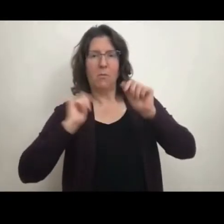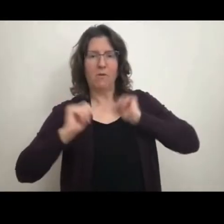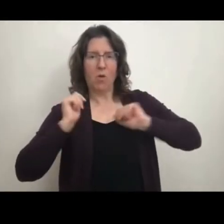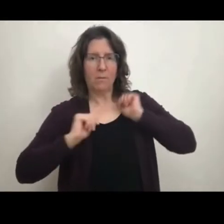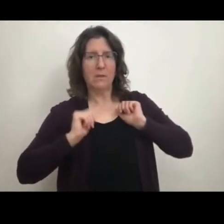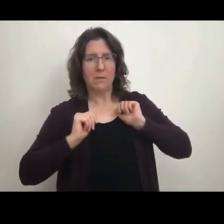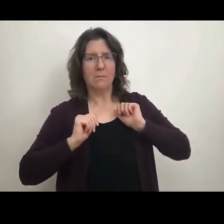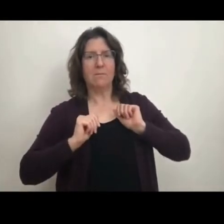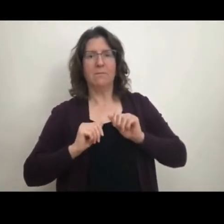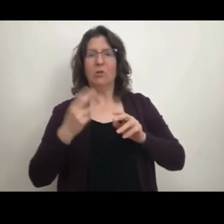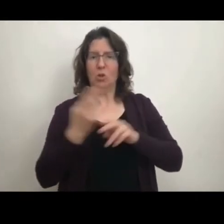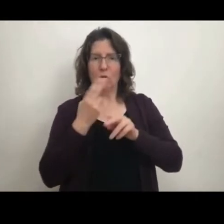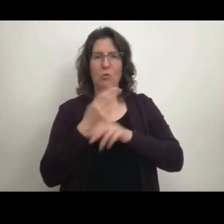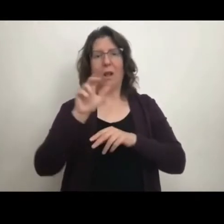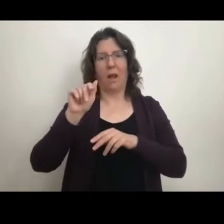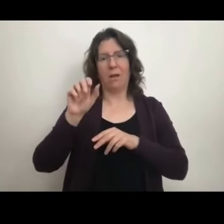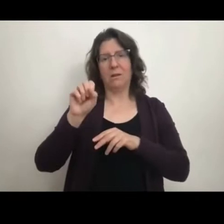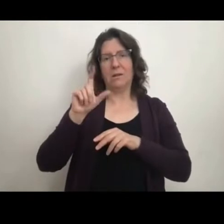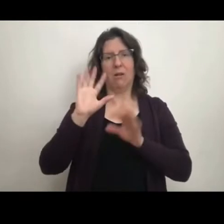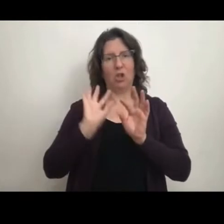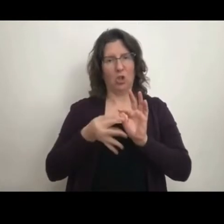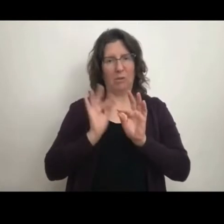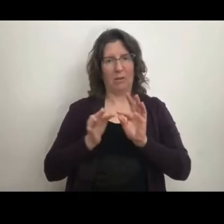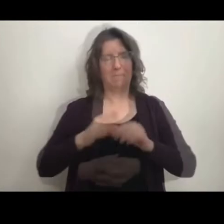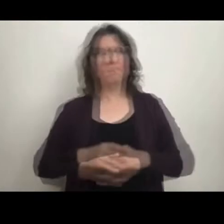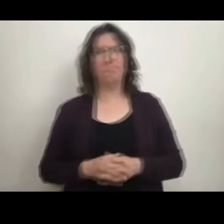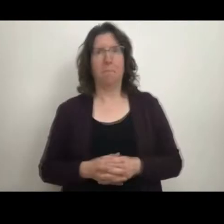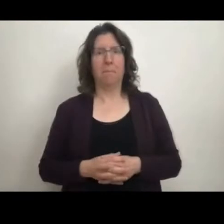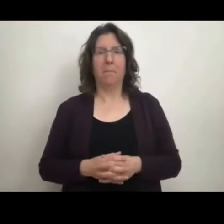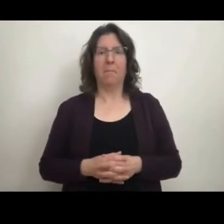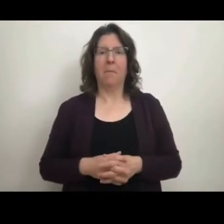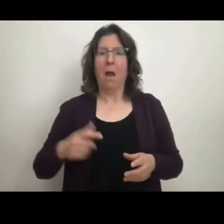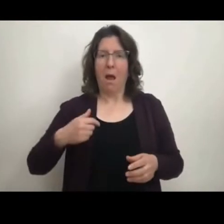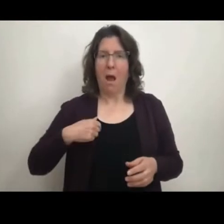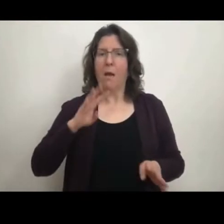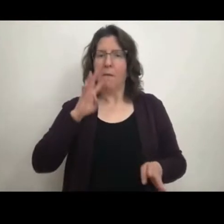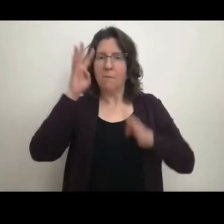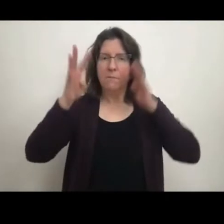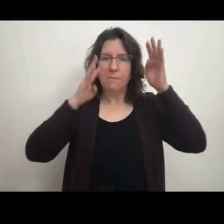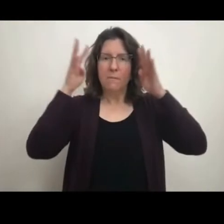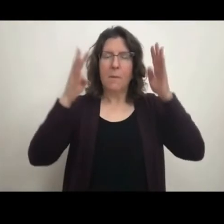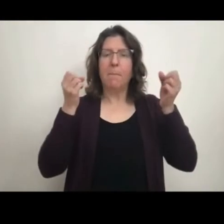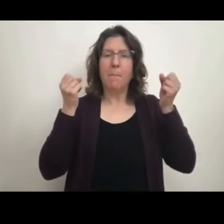We went on field trips to live performances that were being interpreted.